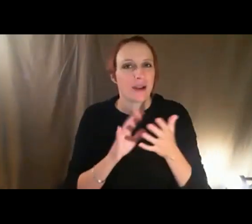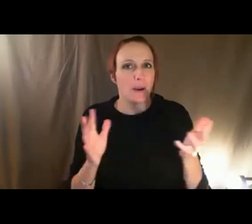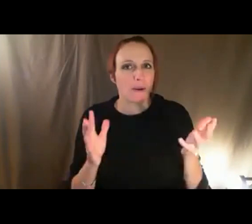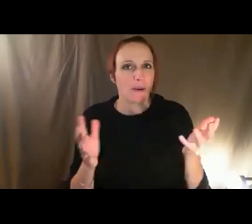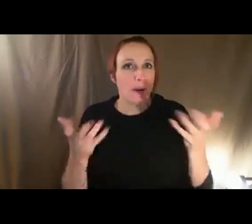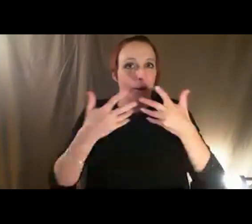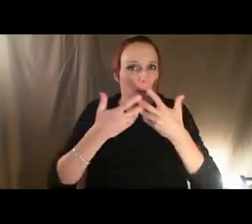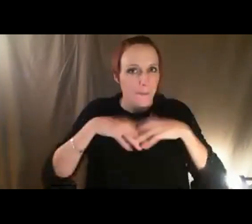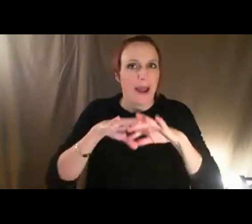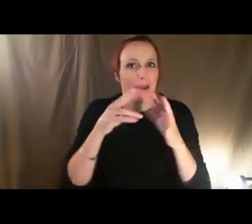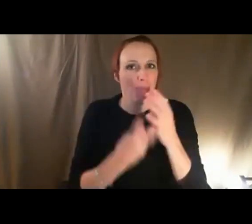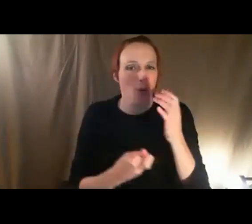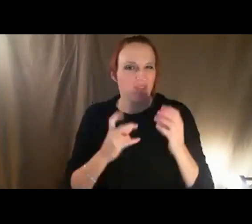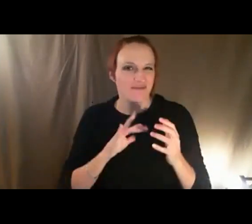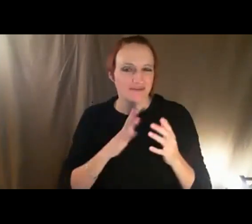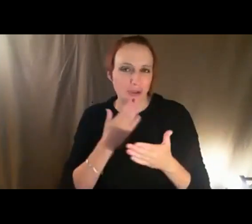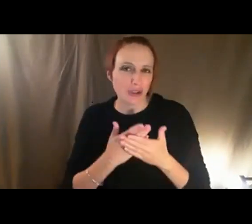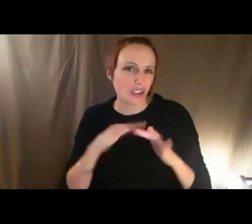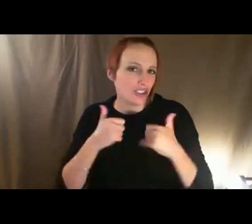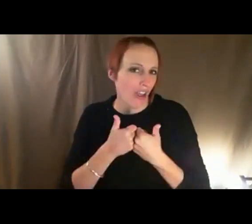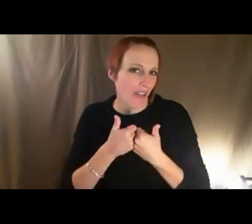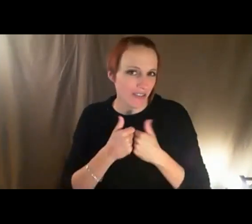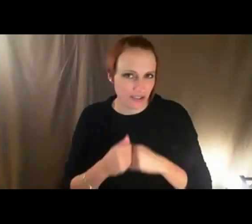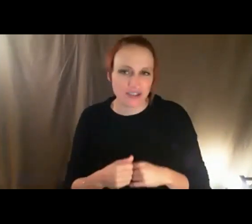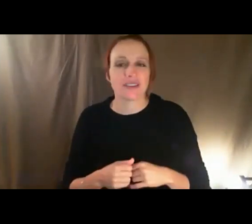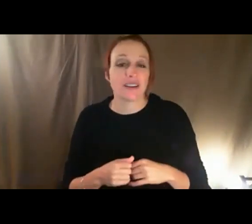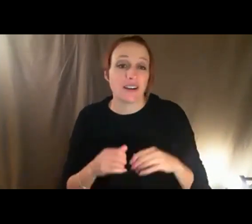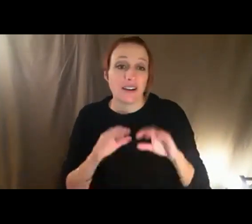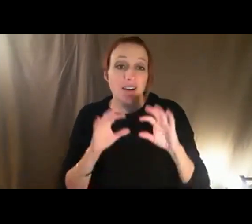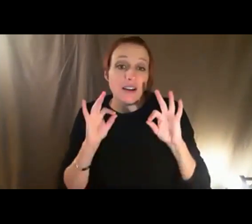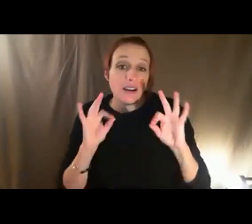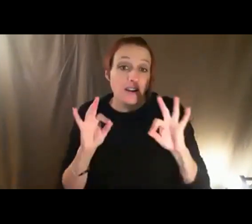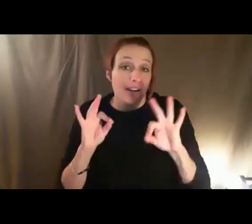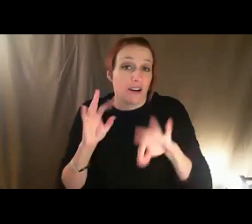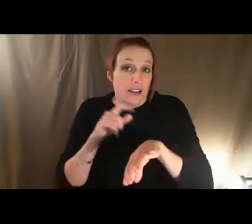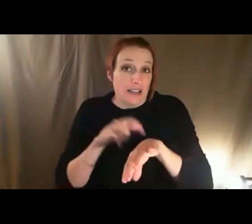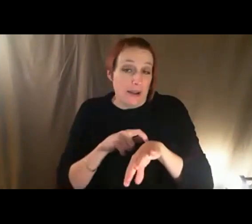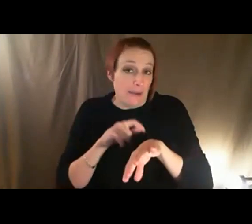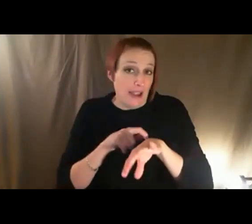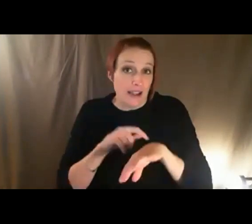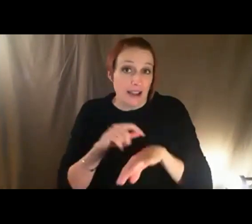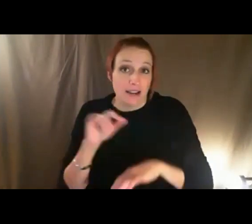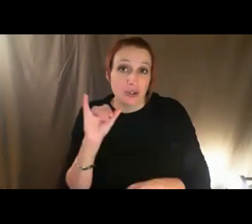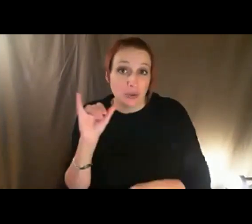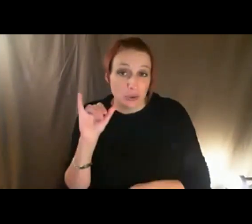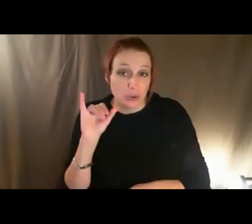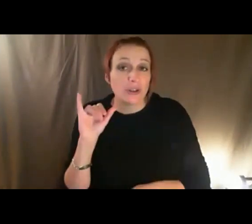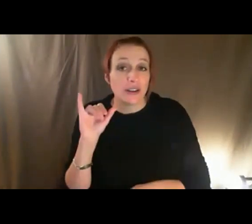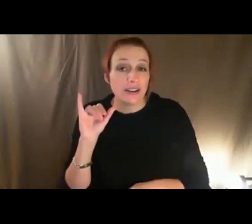I think, obviously, it's perfect timing in terms of what's happening in our world today.